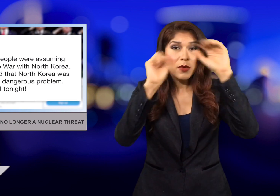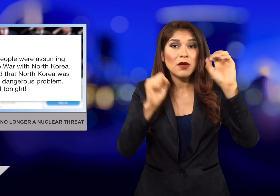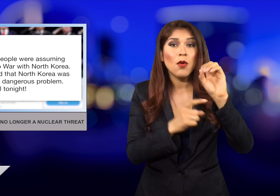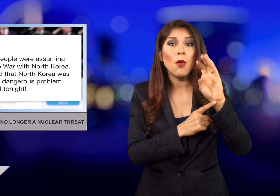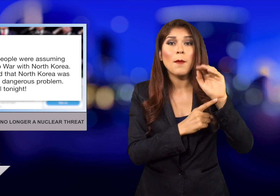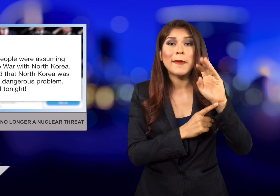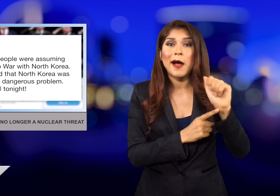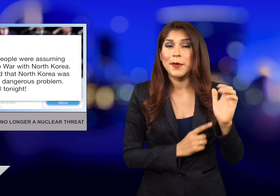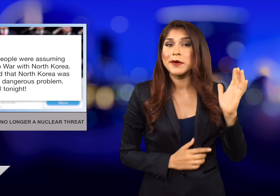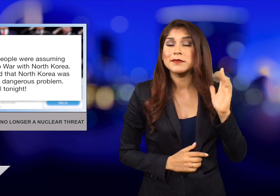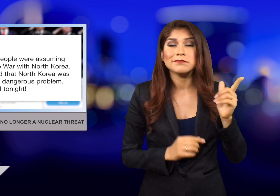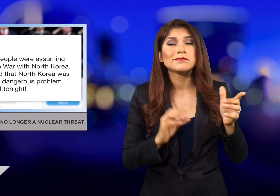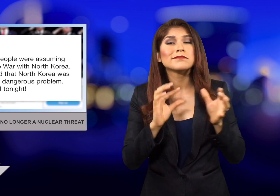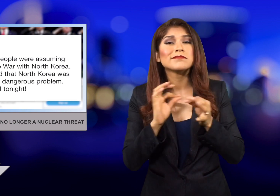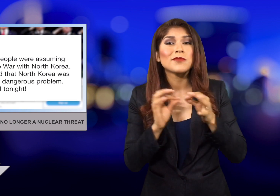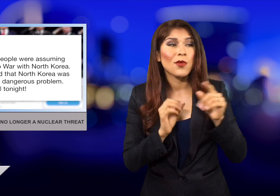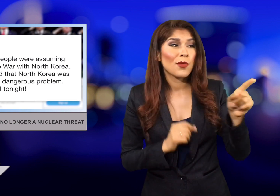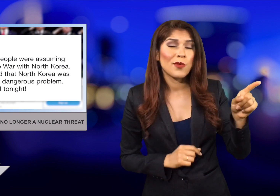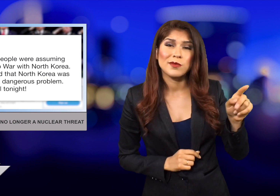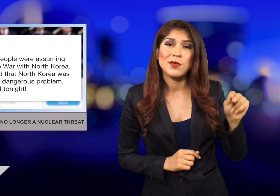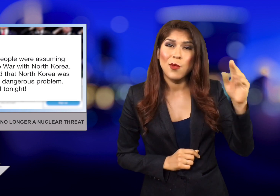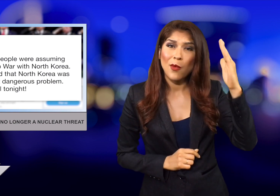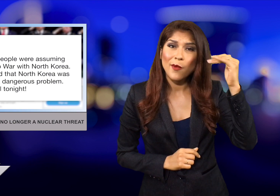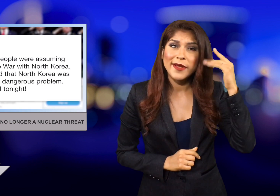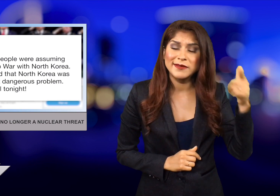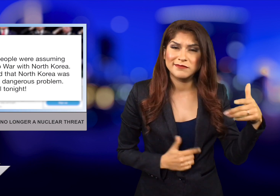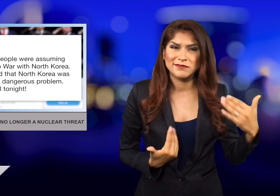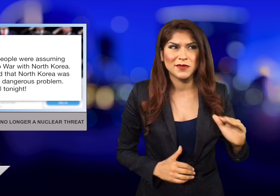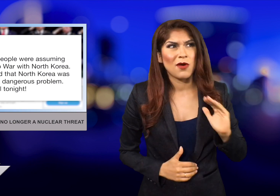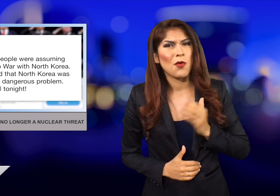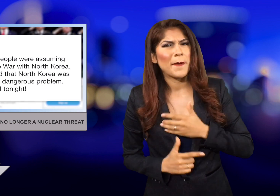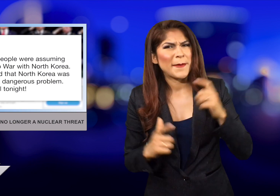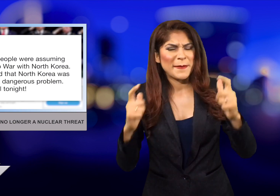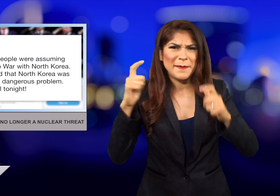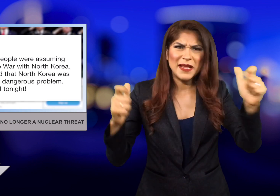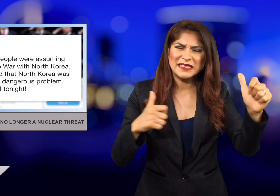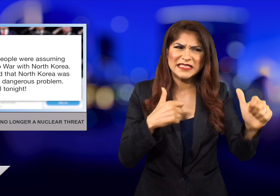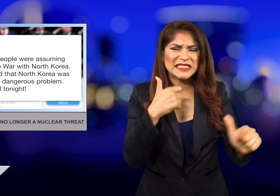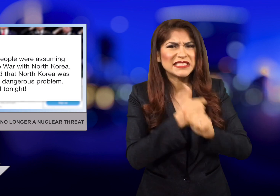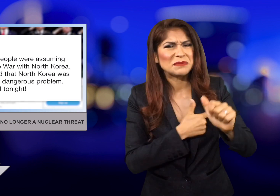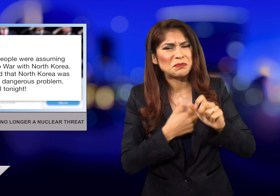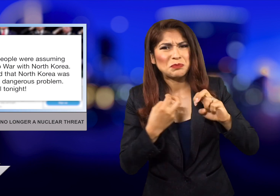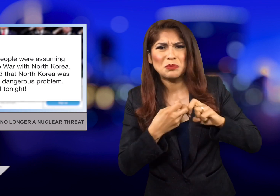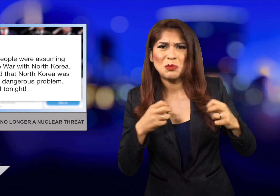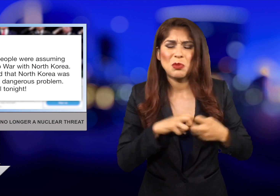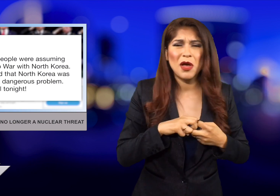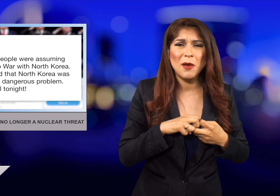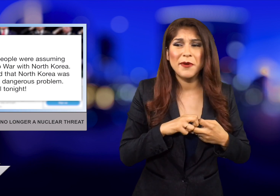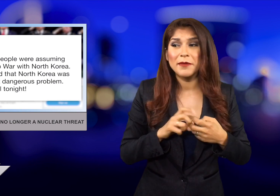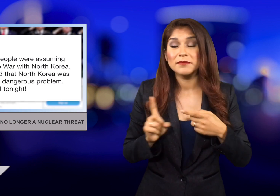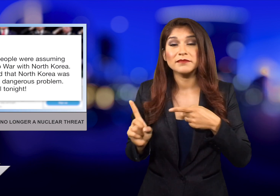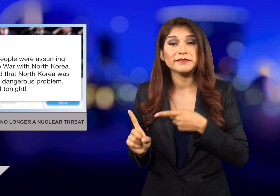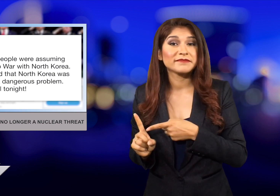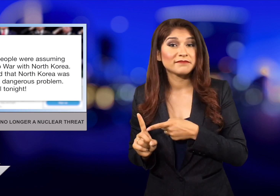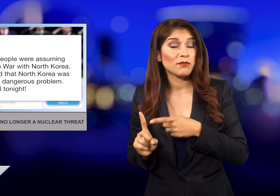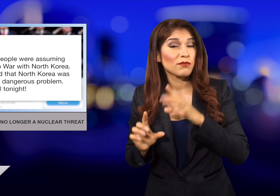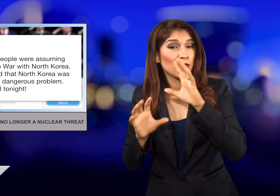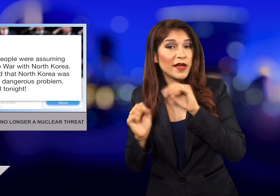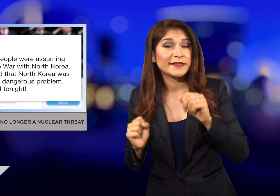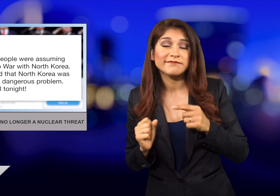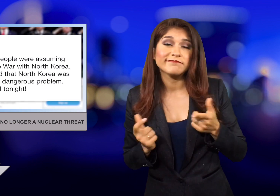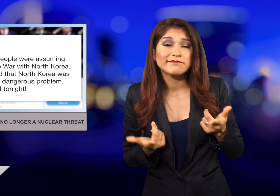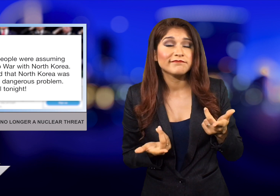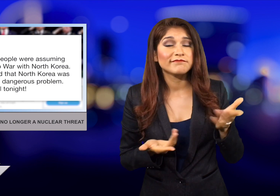President Obama said that North Korea was our biggest and most dangerous problem.